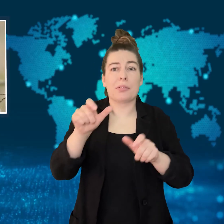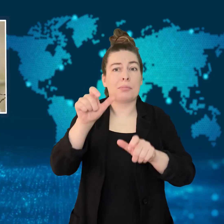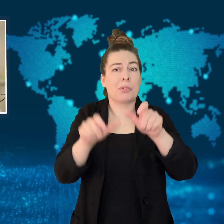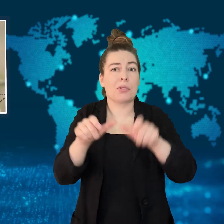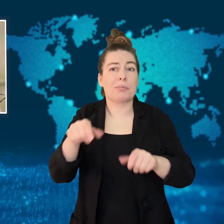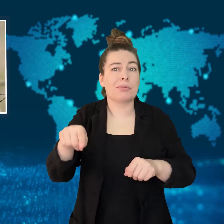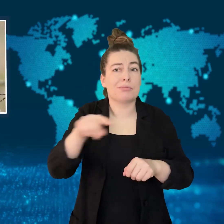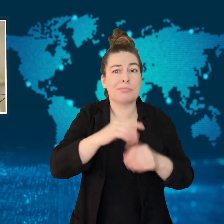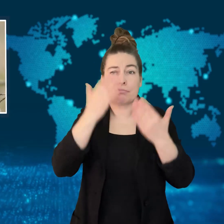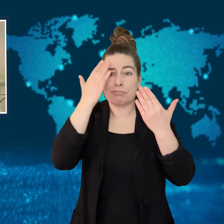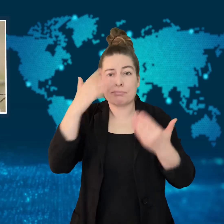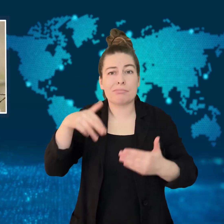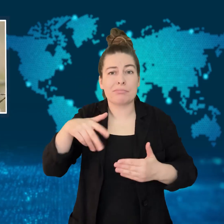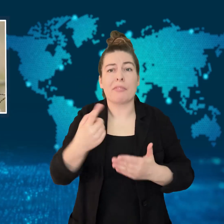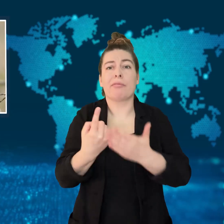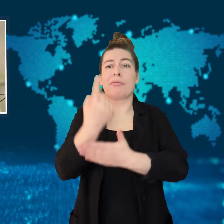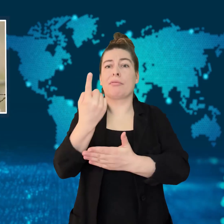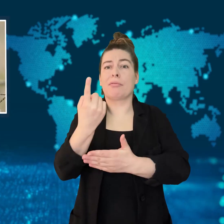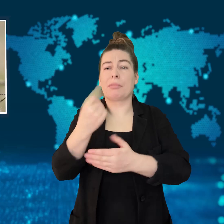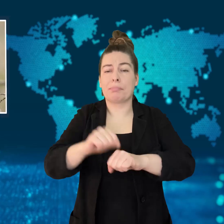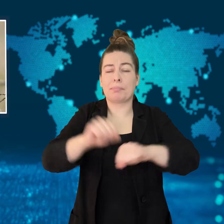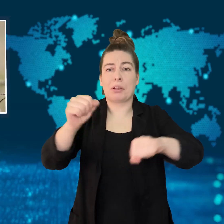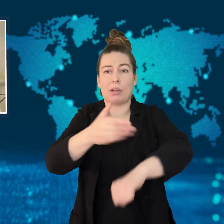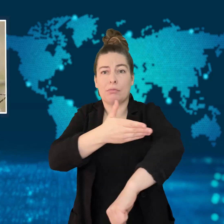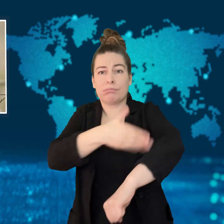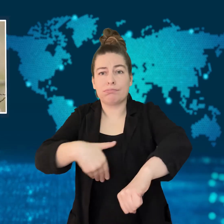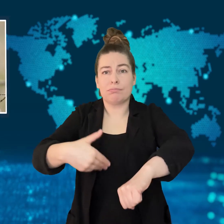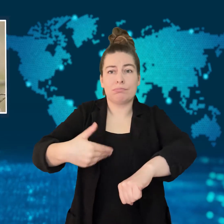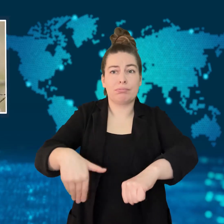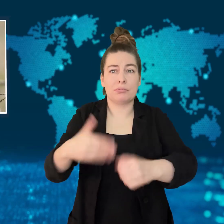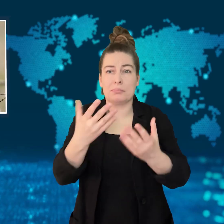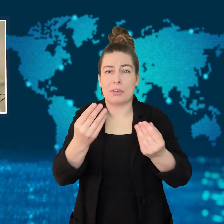with more than 40,000 people having lost limbs to explosives.